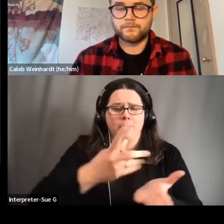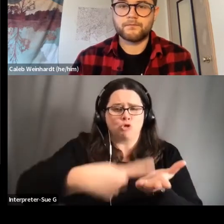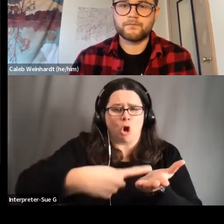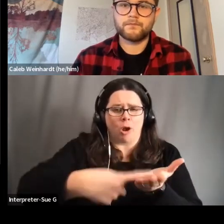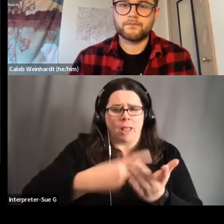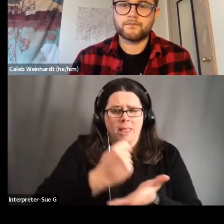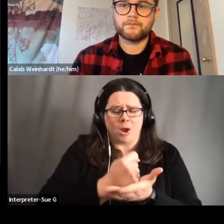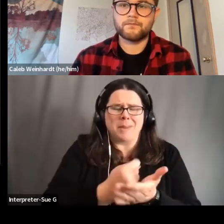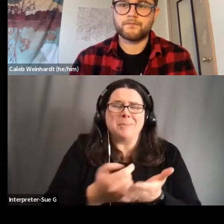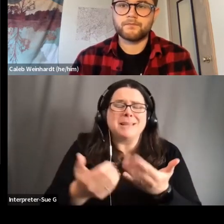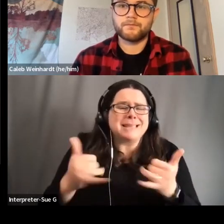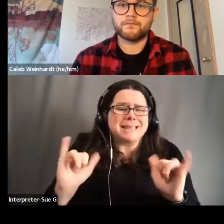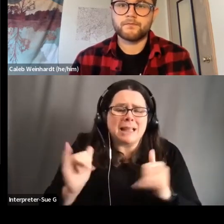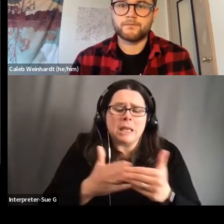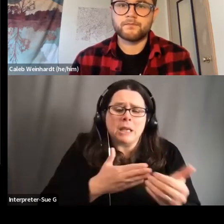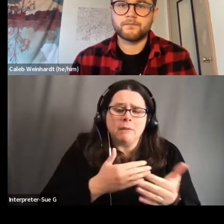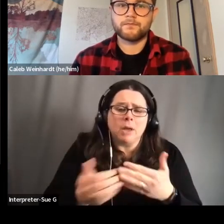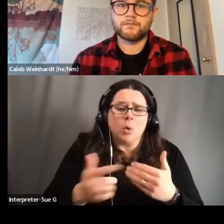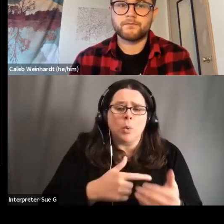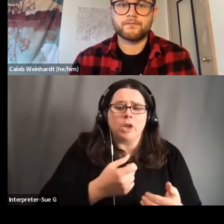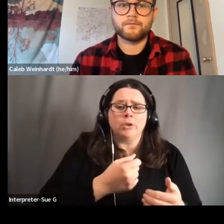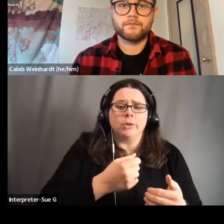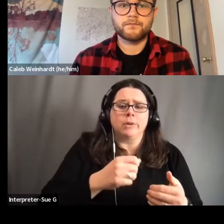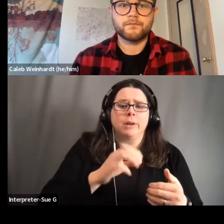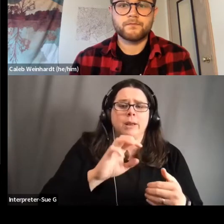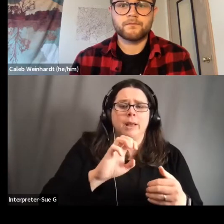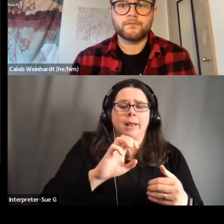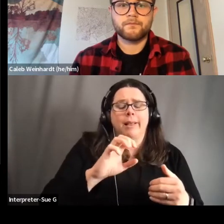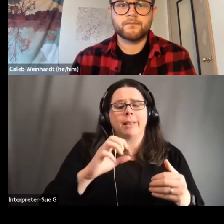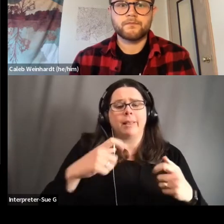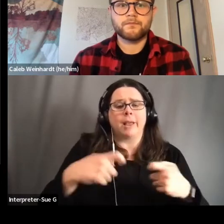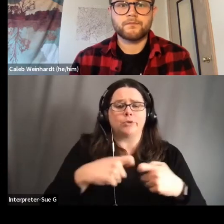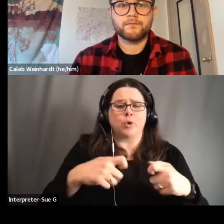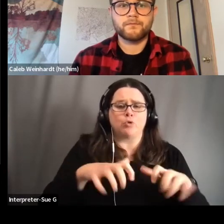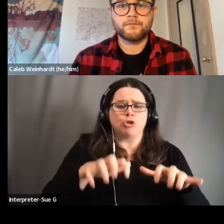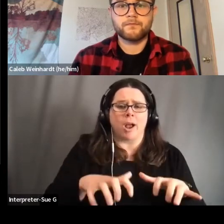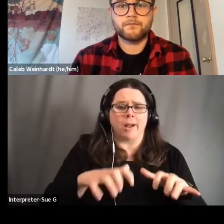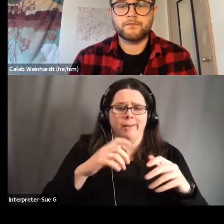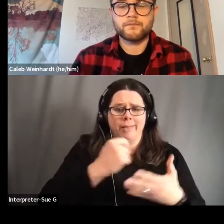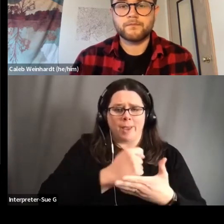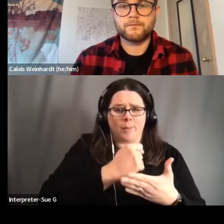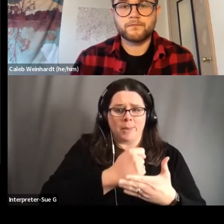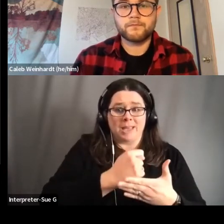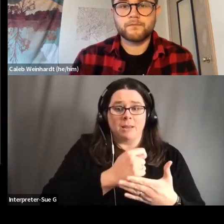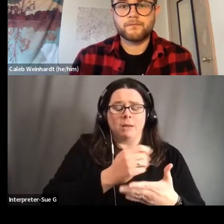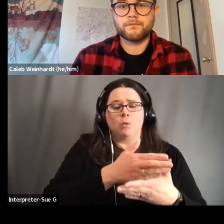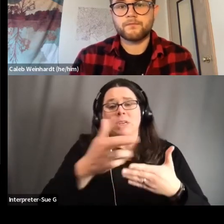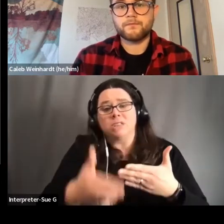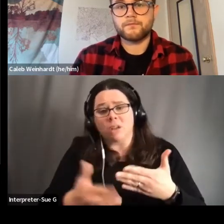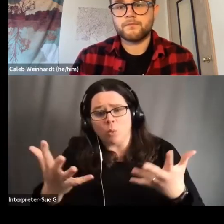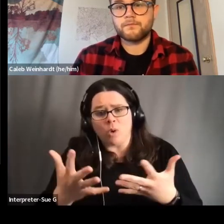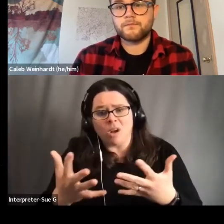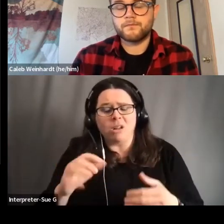even when you take the electroshock therapy out of it they result in substance abuse. They result in depression and anxiety